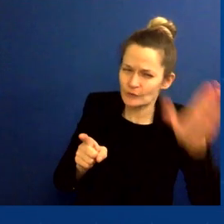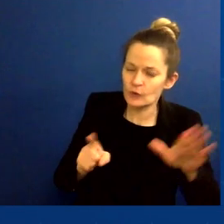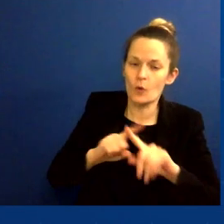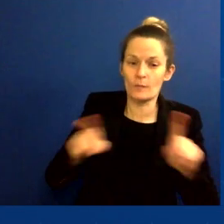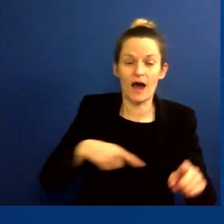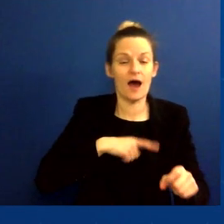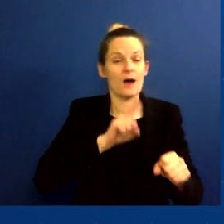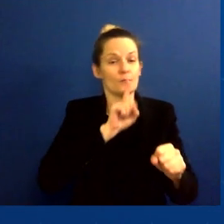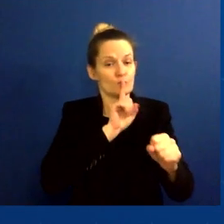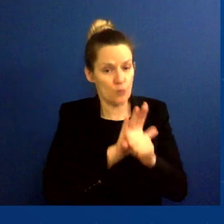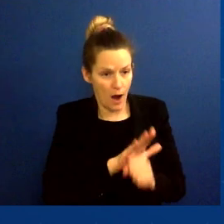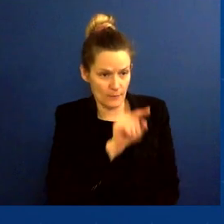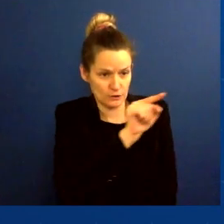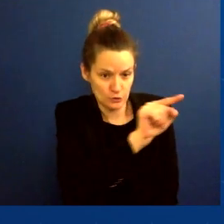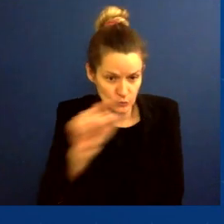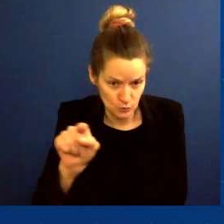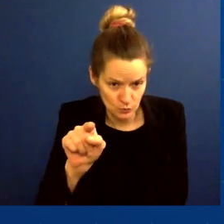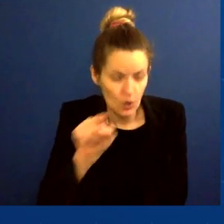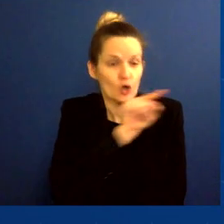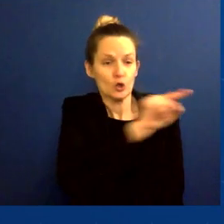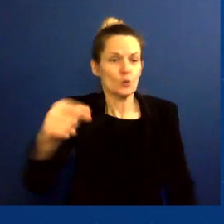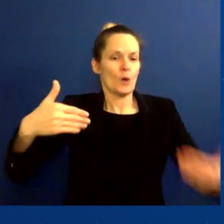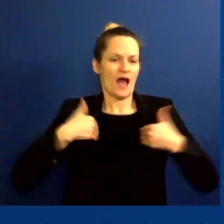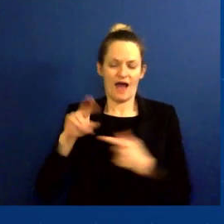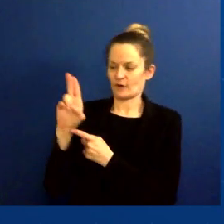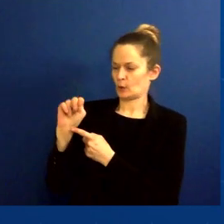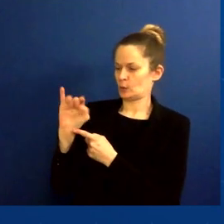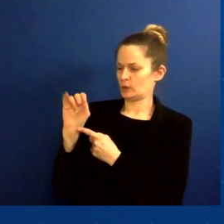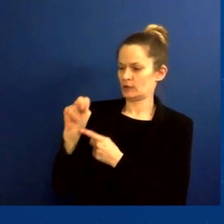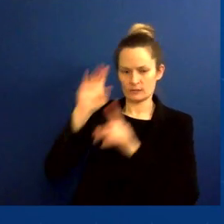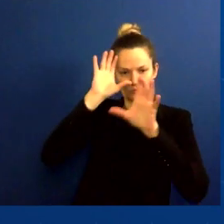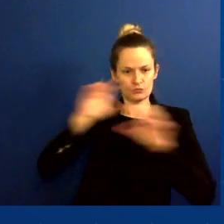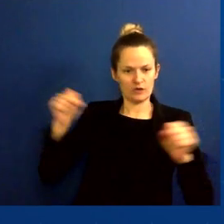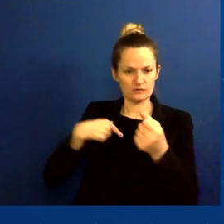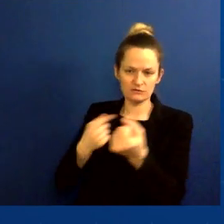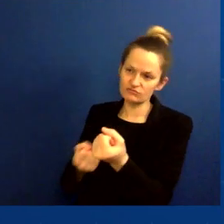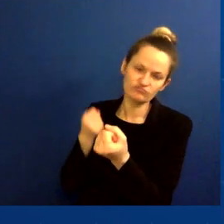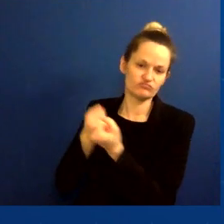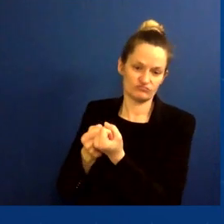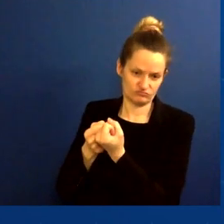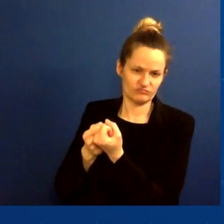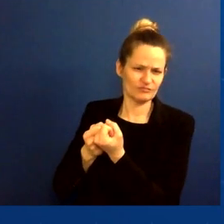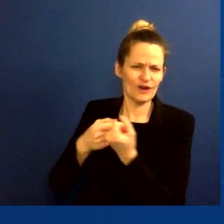And I am, because you're the best. You know, we talk about whether, you know, Wall Street built America.